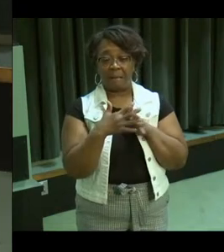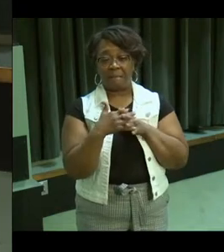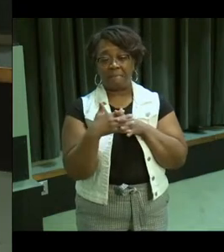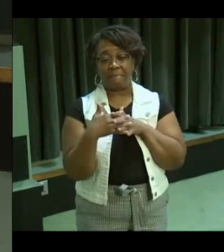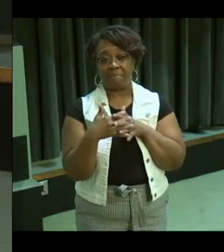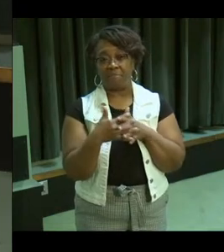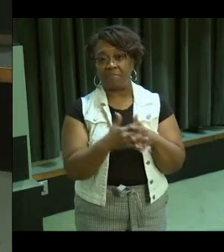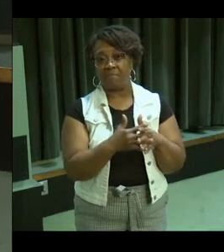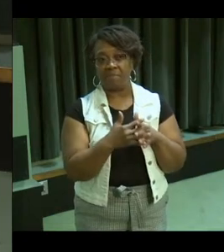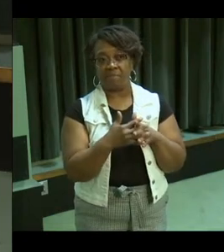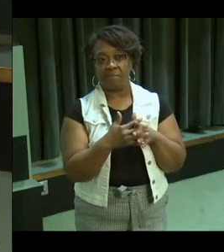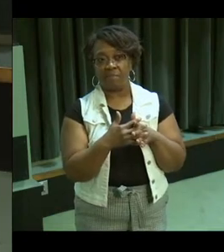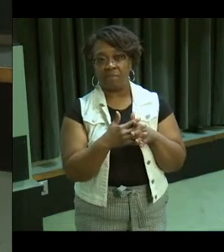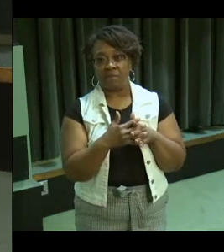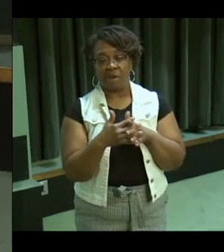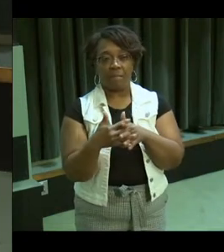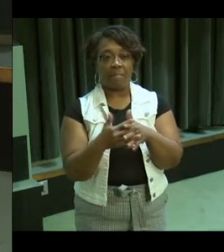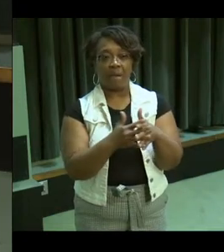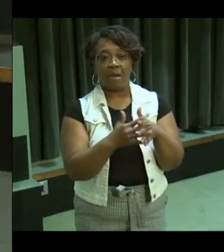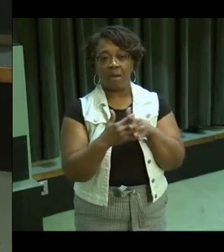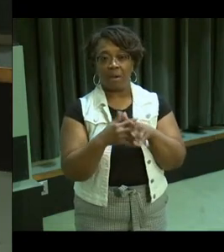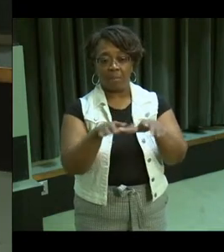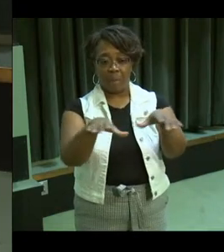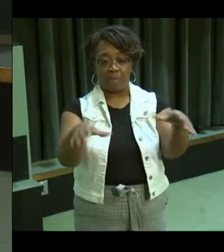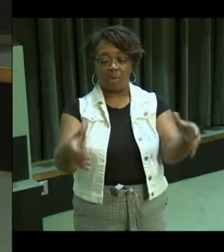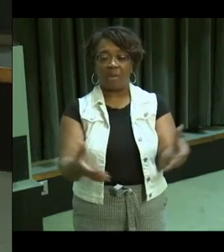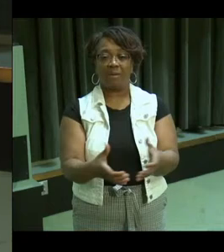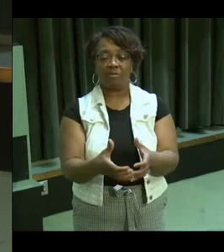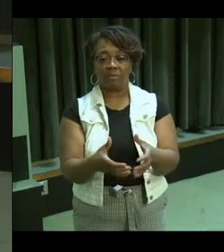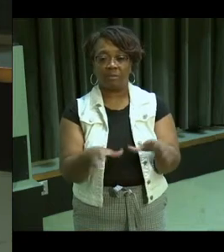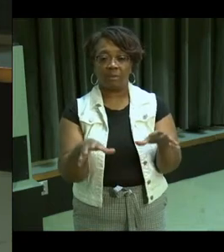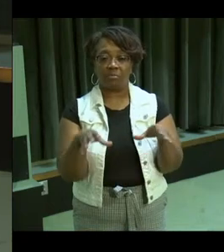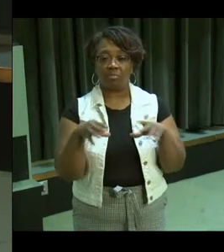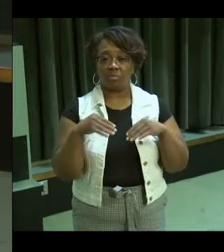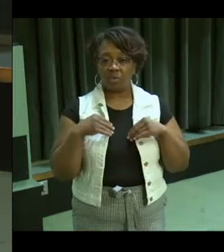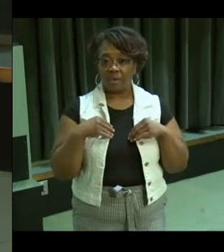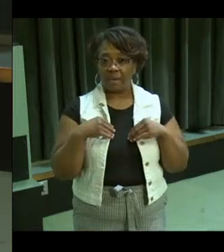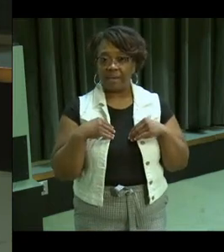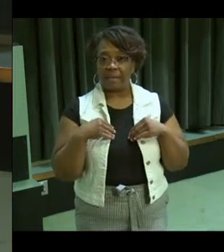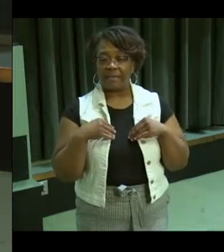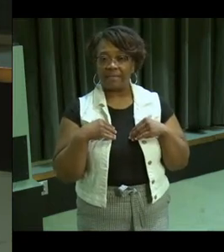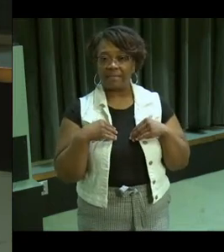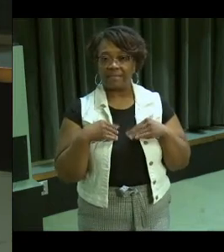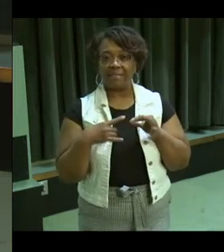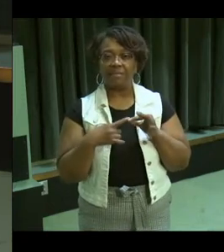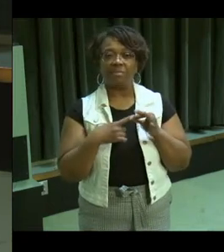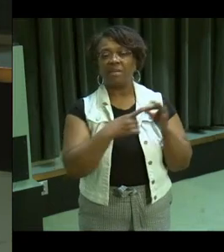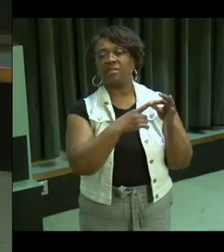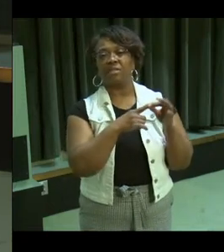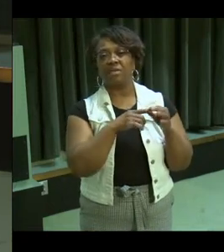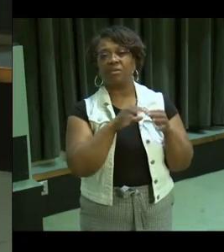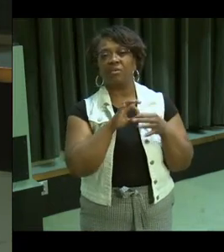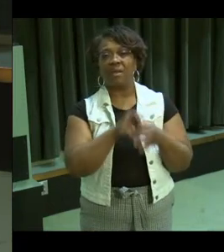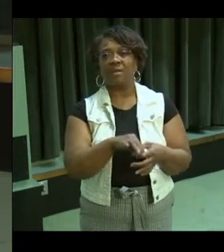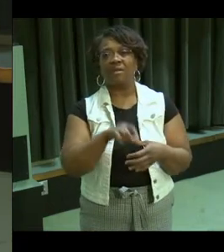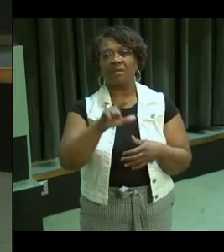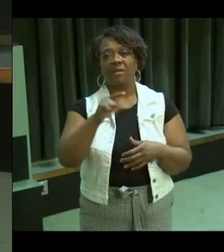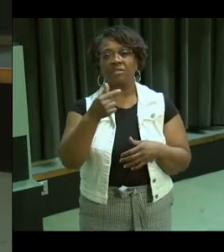population has embraced and, you